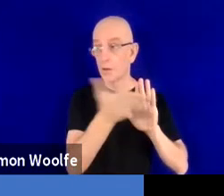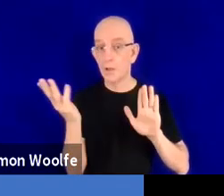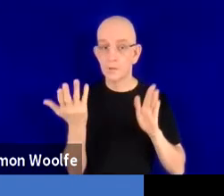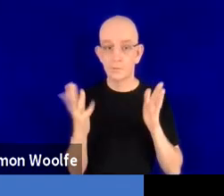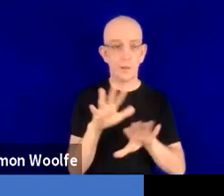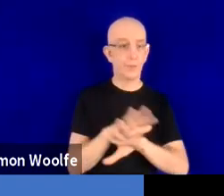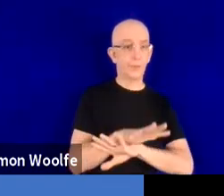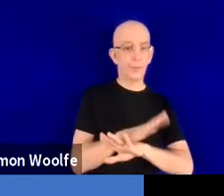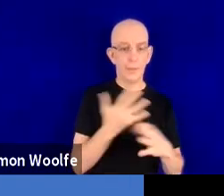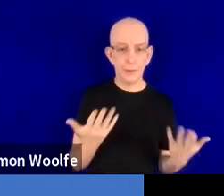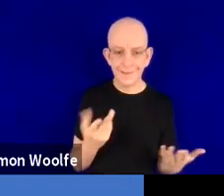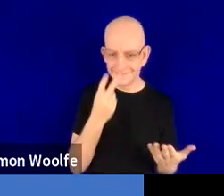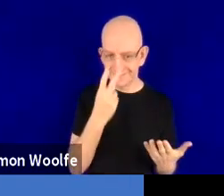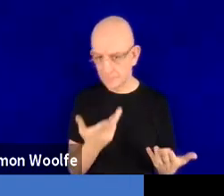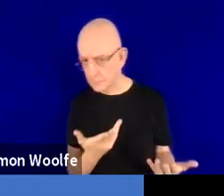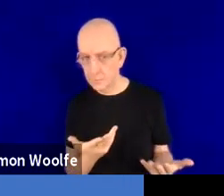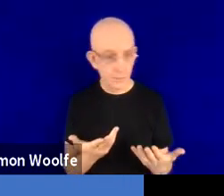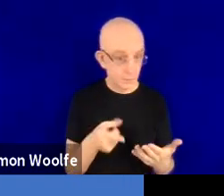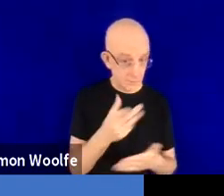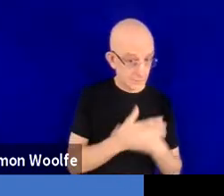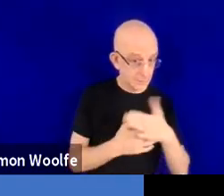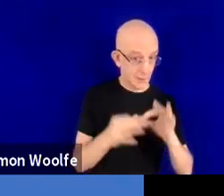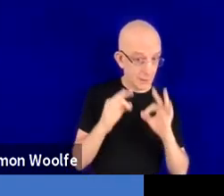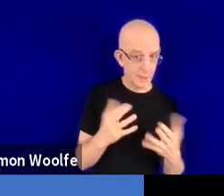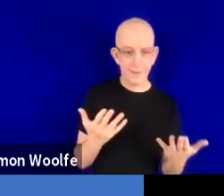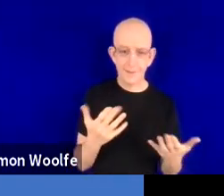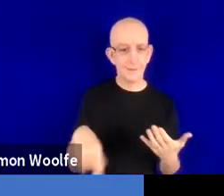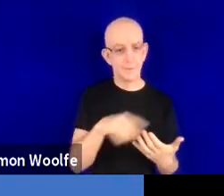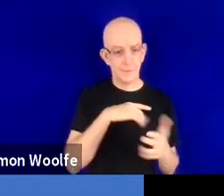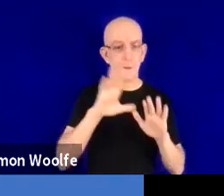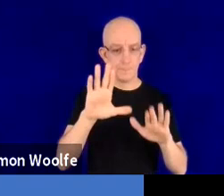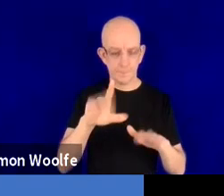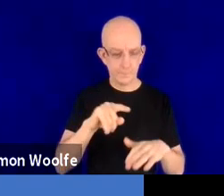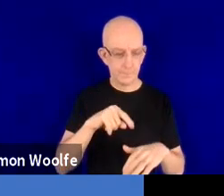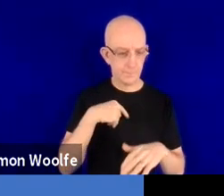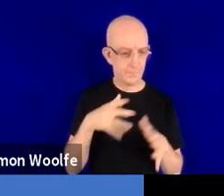did something, doesn't mean it was necessarily adequate or effective and simply even countries